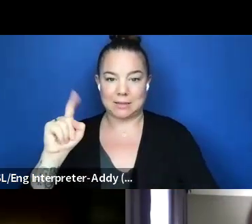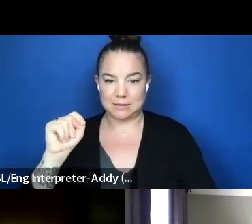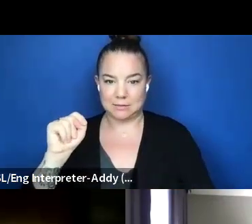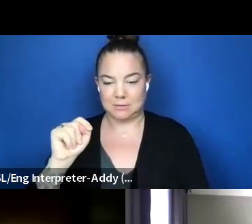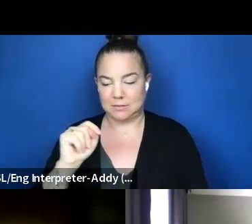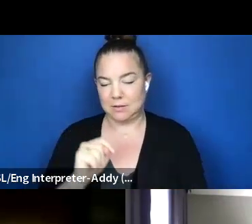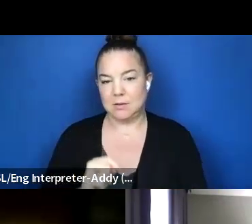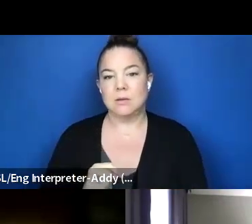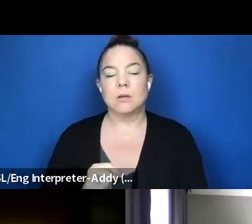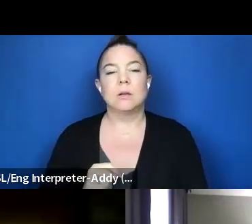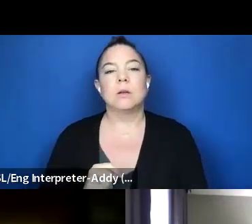Adeleigh Belyeu: and it would